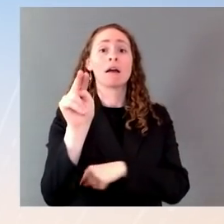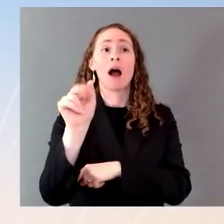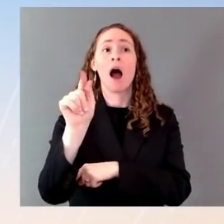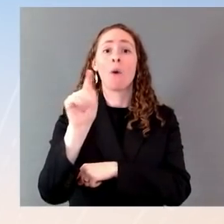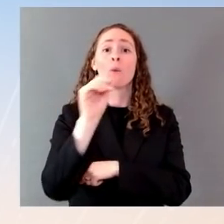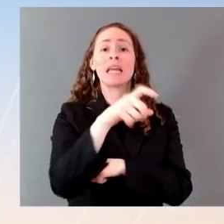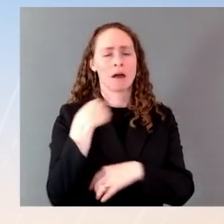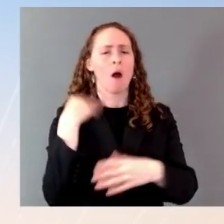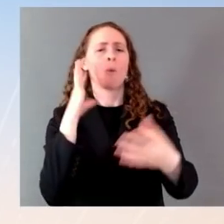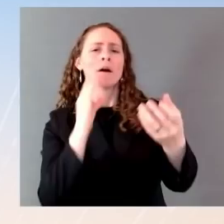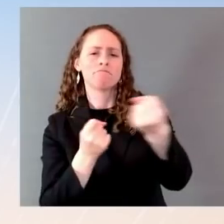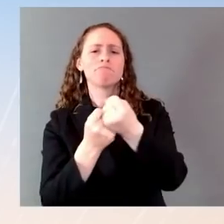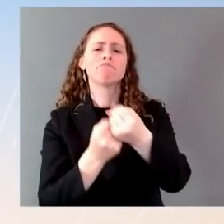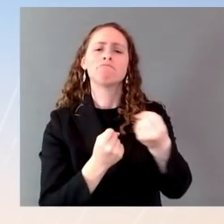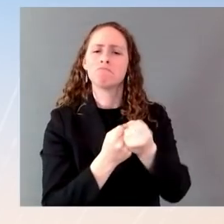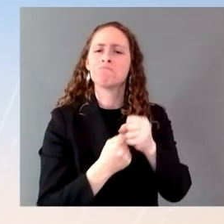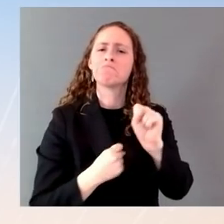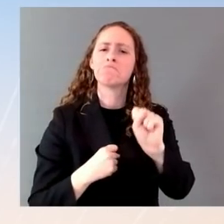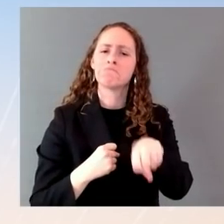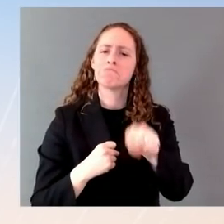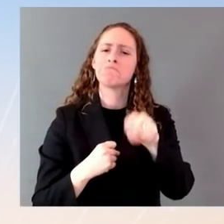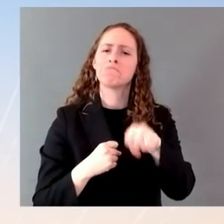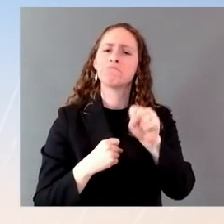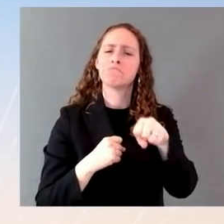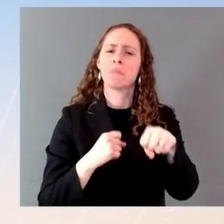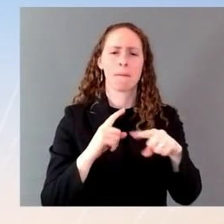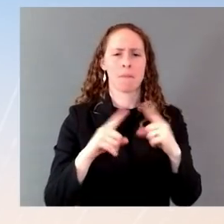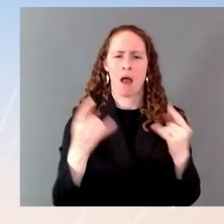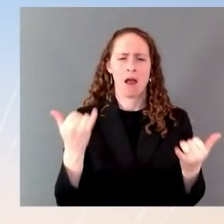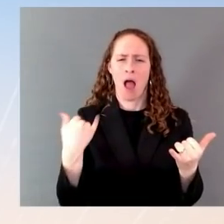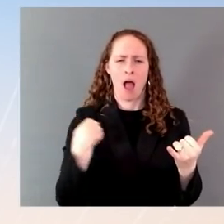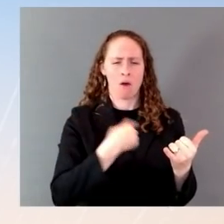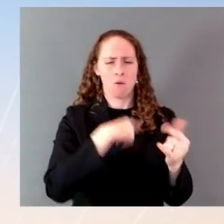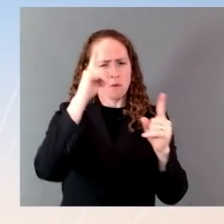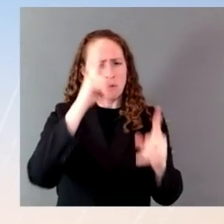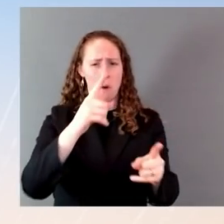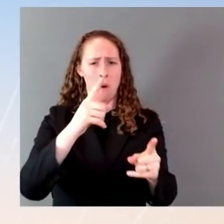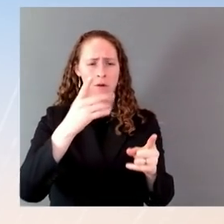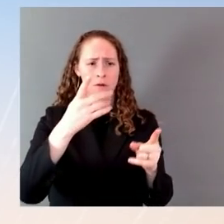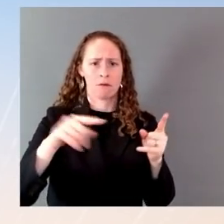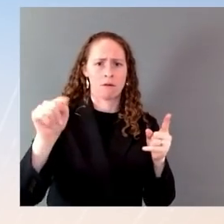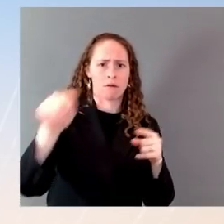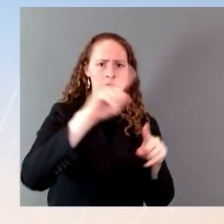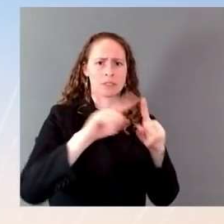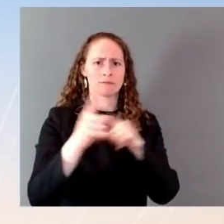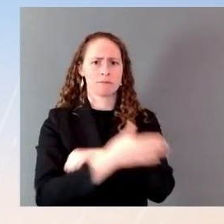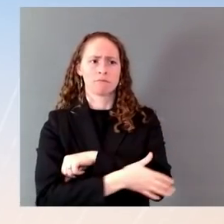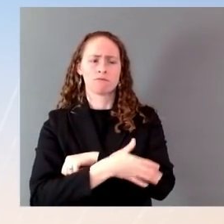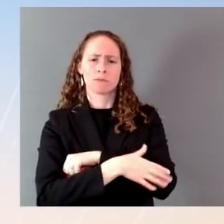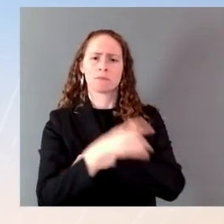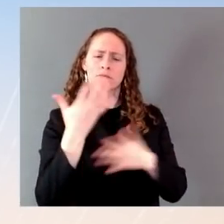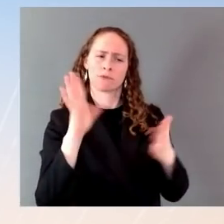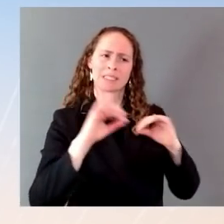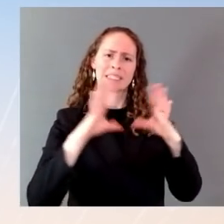that are on the table in those countries should Russia move in Ukraine in a more decisive way. Yes.